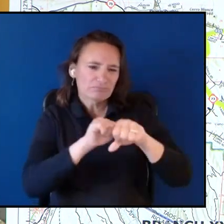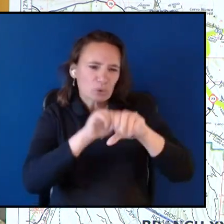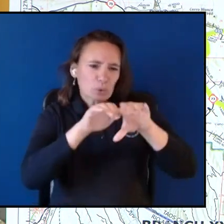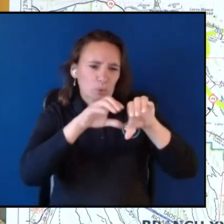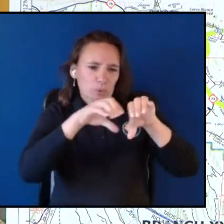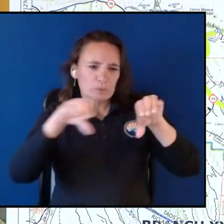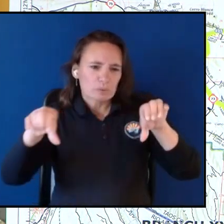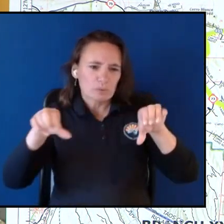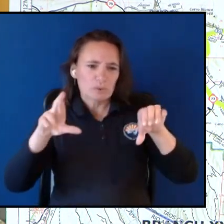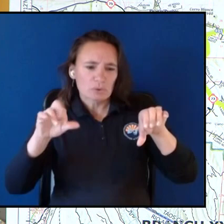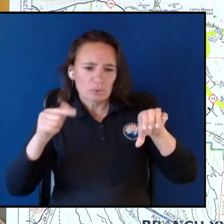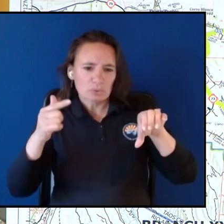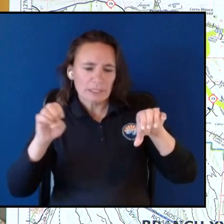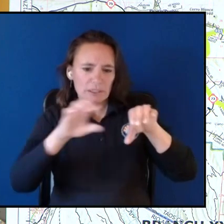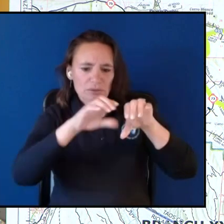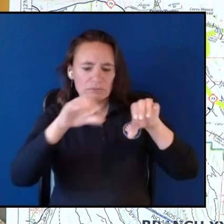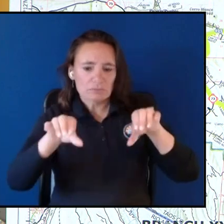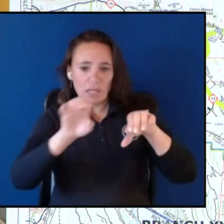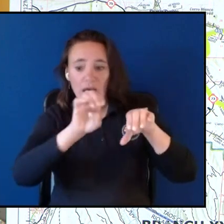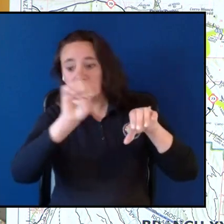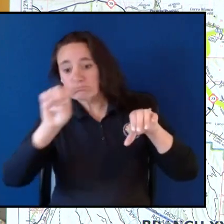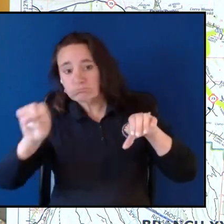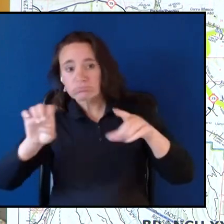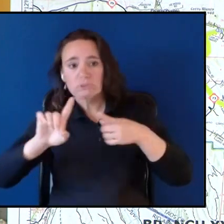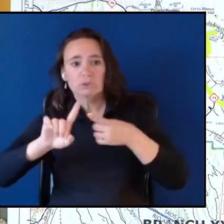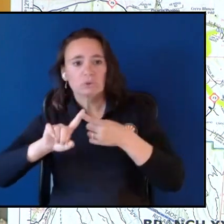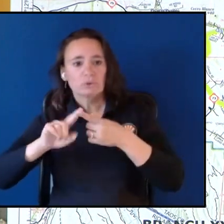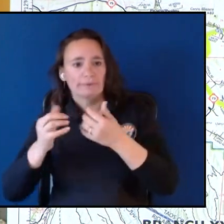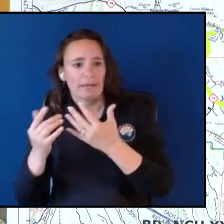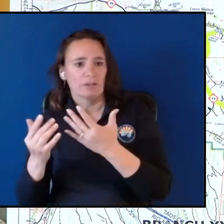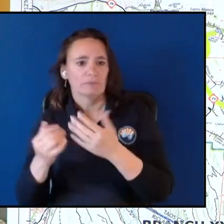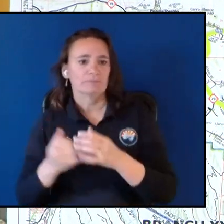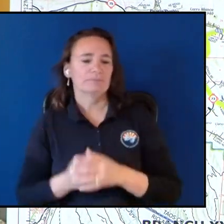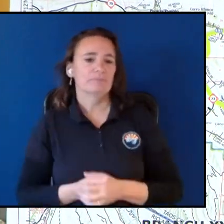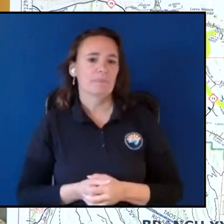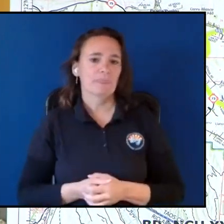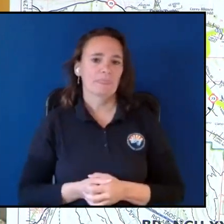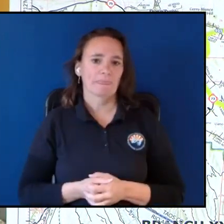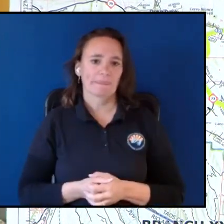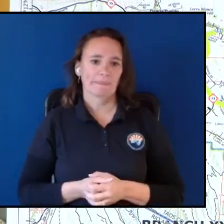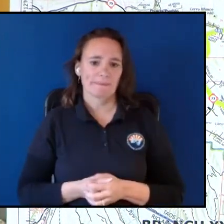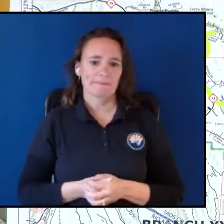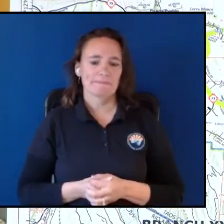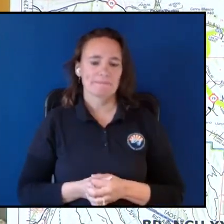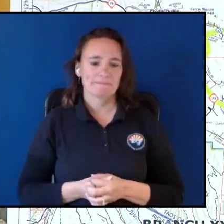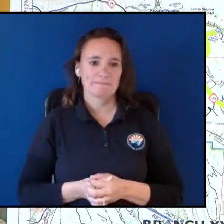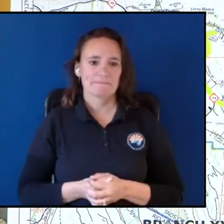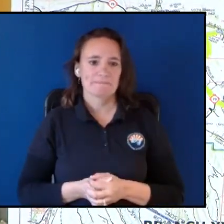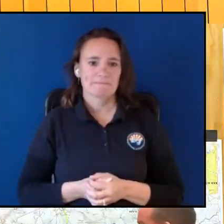and go into the fire. So, to give you guys the better view